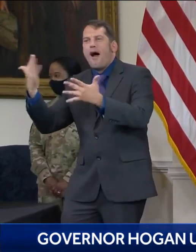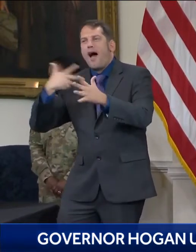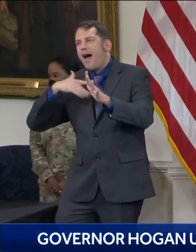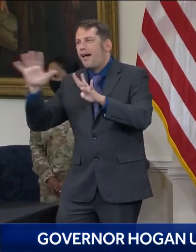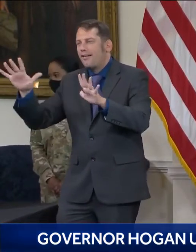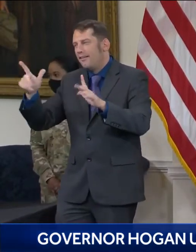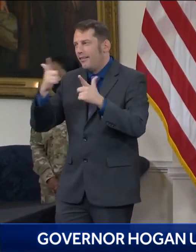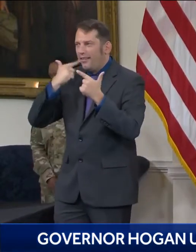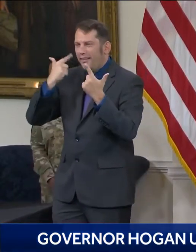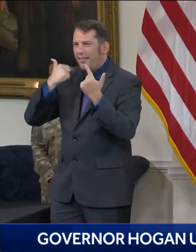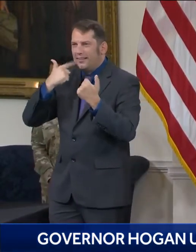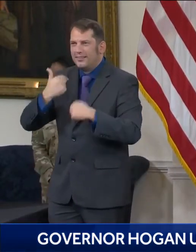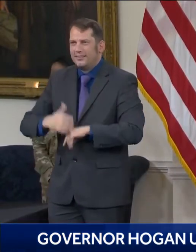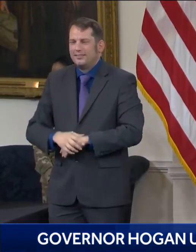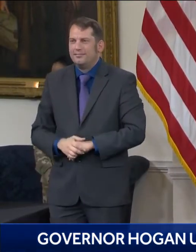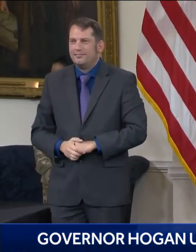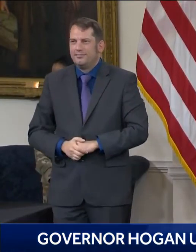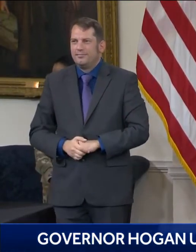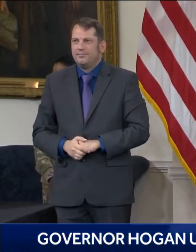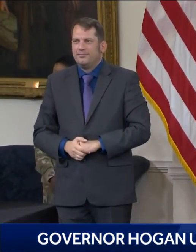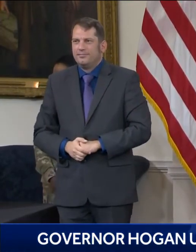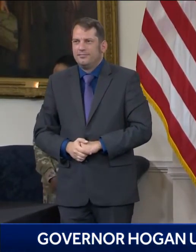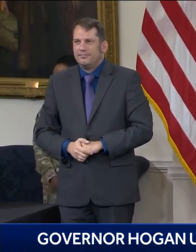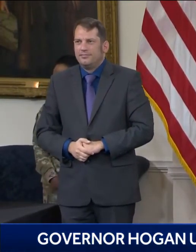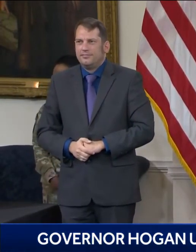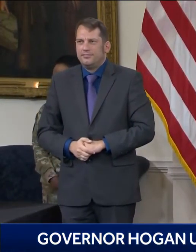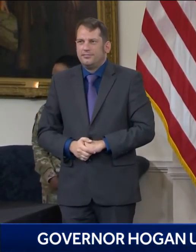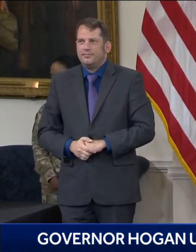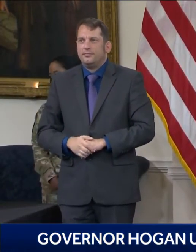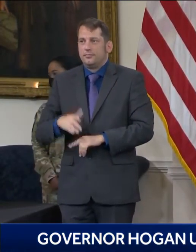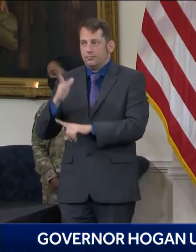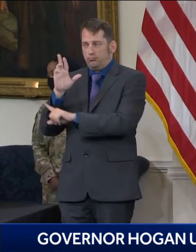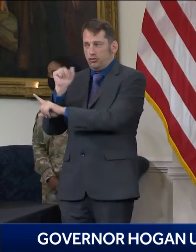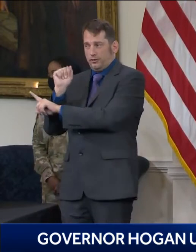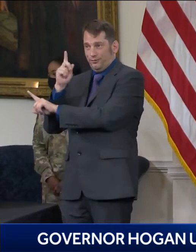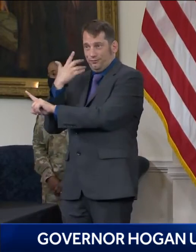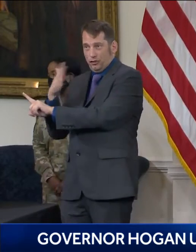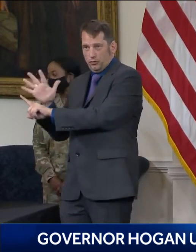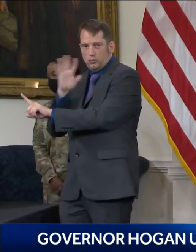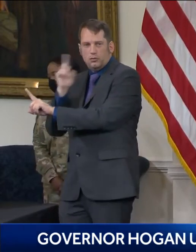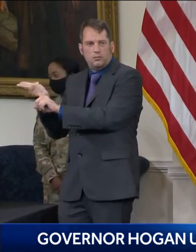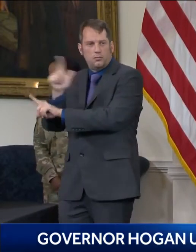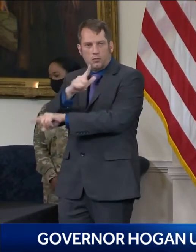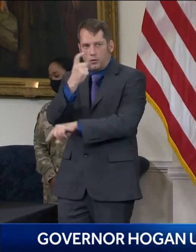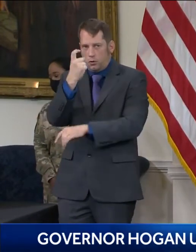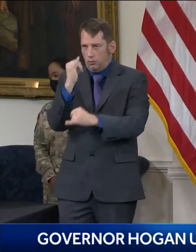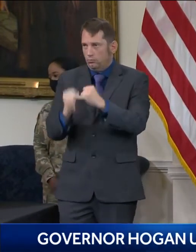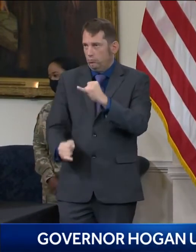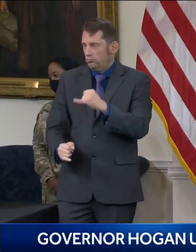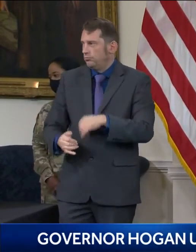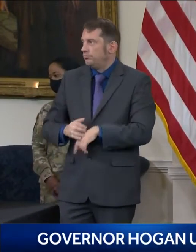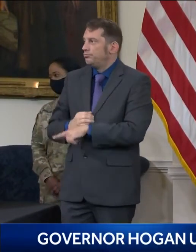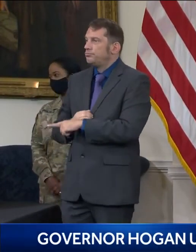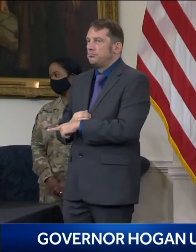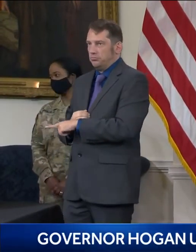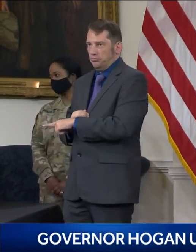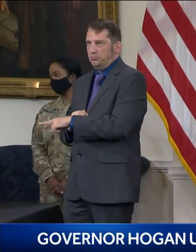I DON’T WANT TO PUT THEM ON HOLD TWICE IN A ROW. I GOT YOU MAN, YOU ARE NEXT.